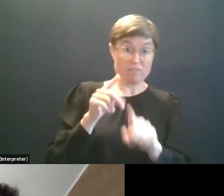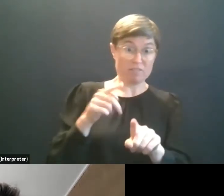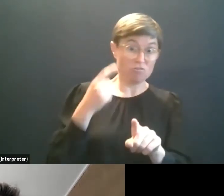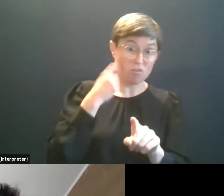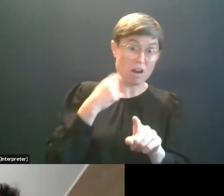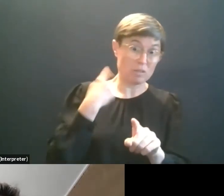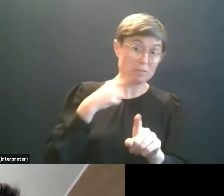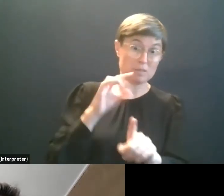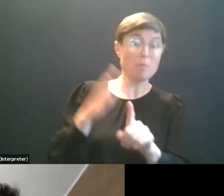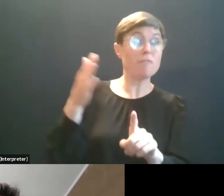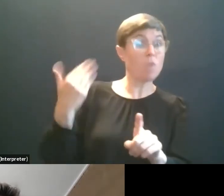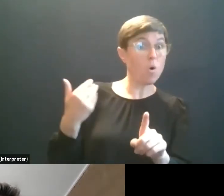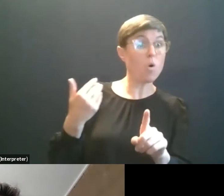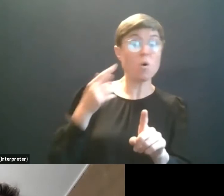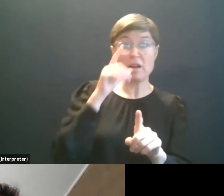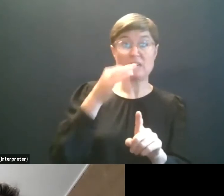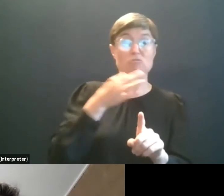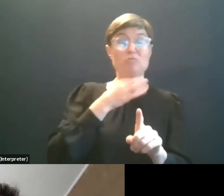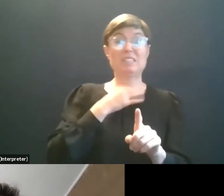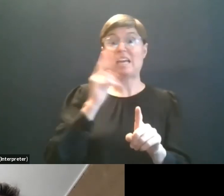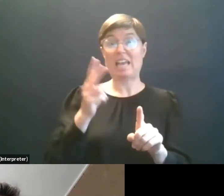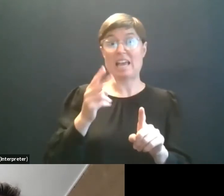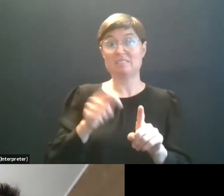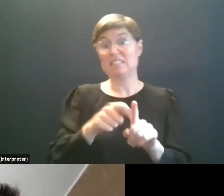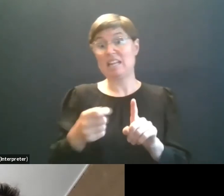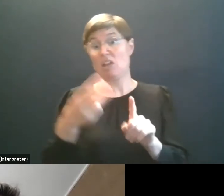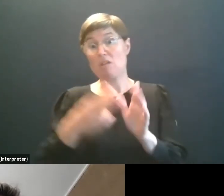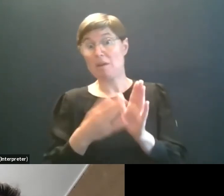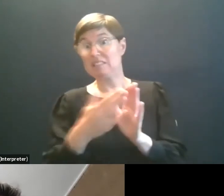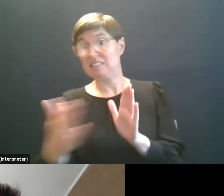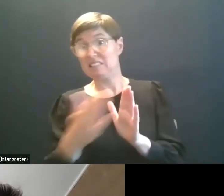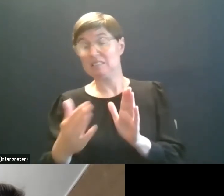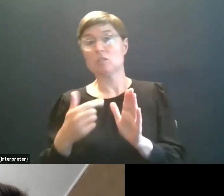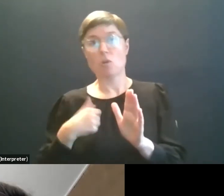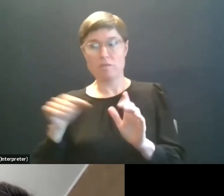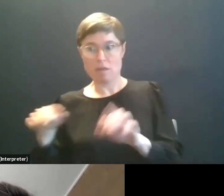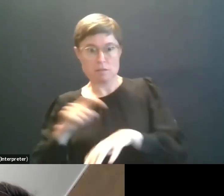at risk in the critical three months afterwards. So we work with them in those three months.